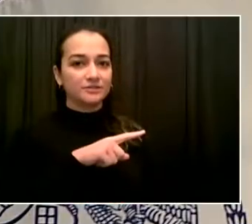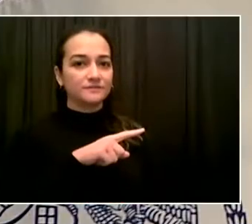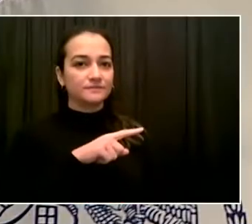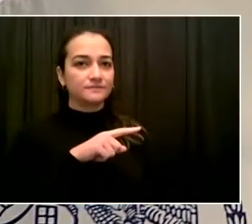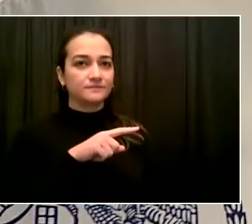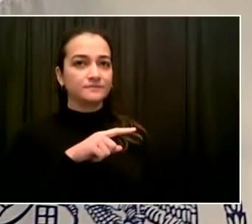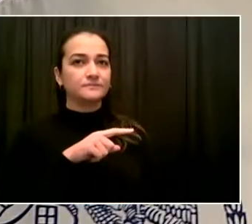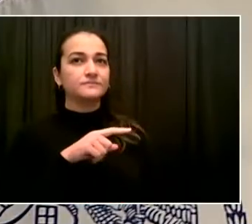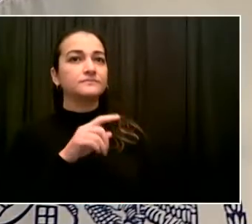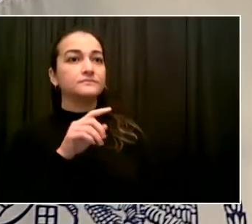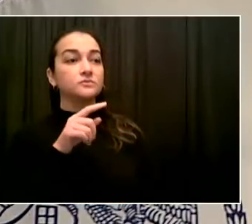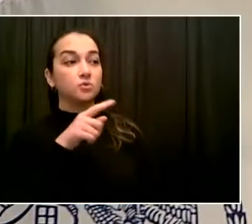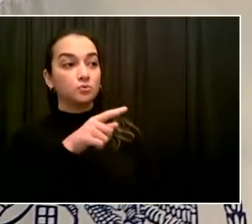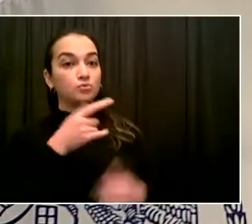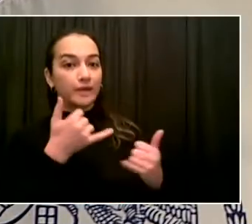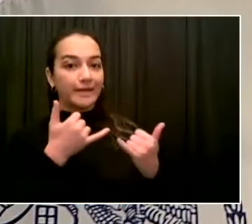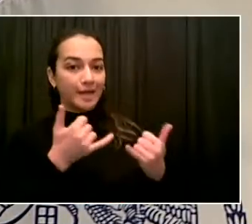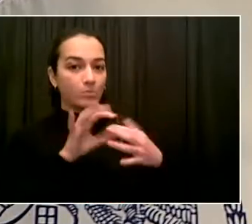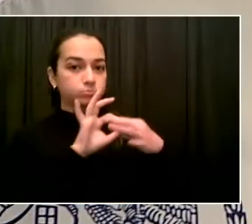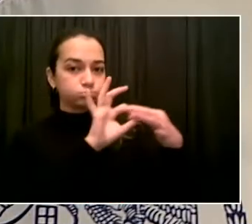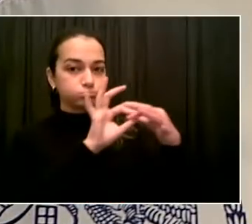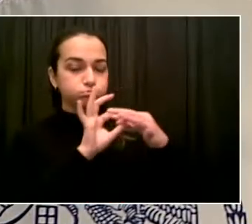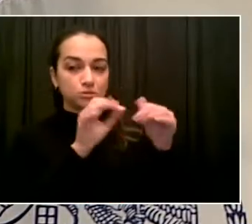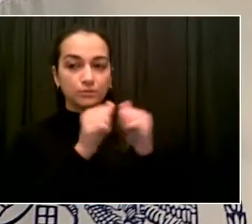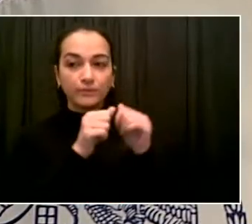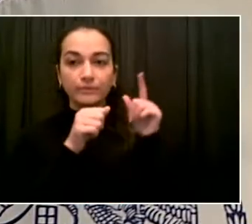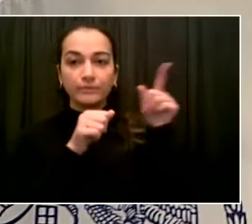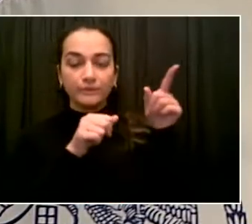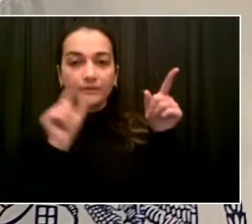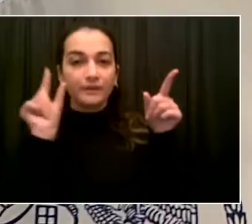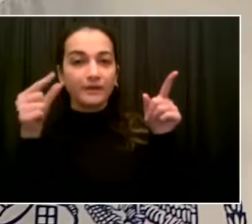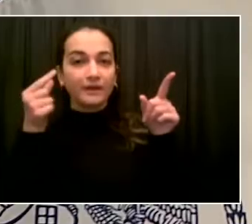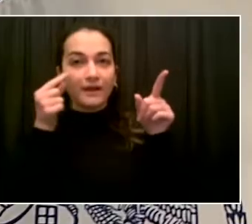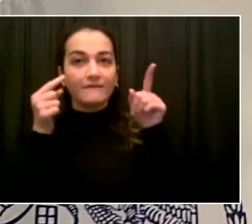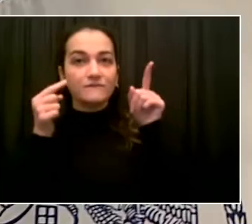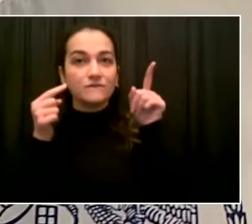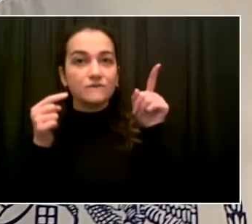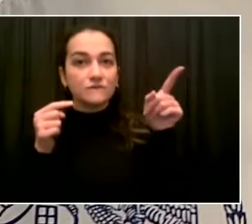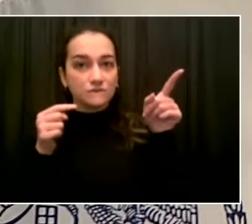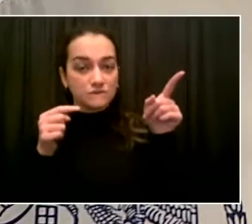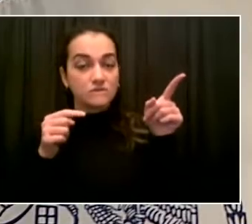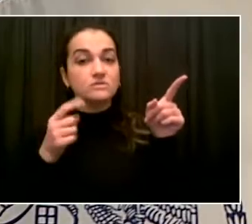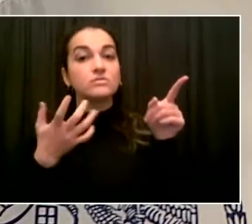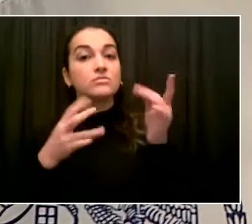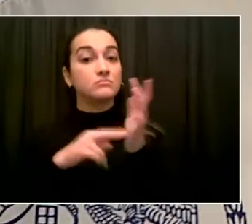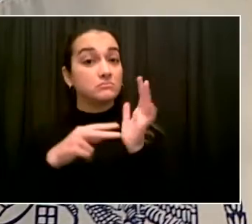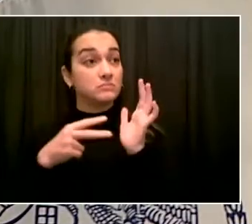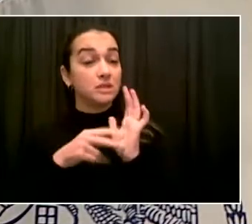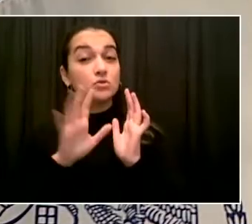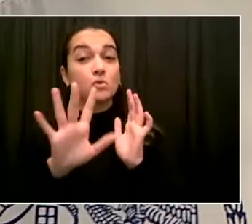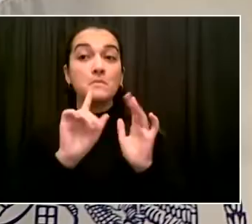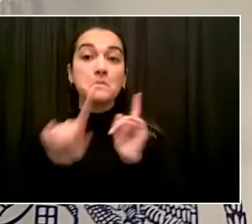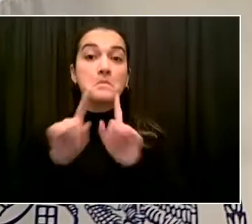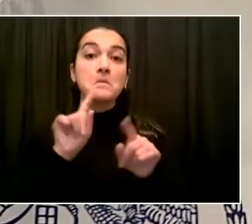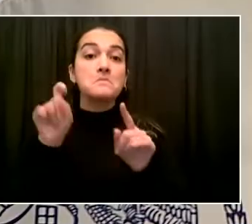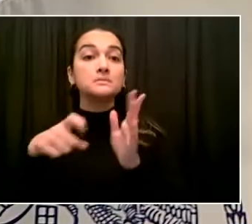I WONDER IF YOARU E COORDINATING THIS WITH THE GOVERNOR OF NEW YORK STATE AND WE CAN EXPECT TO SEE HER DAOPT THE STEPS YOU